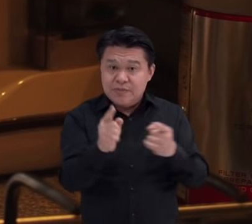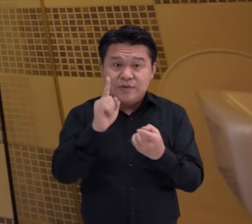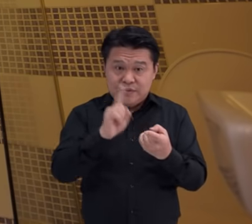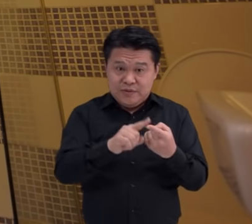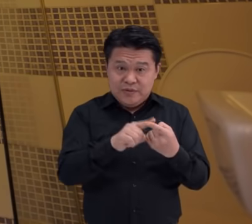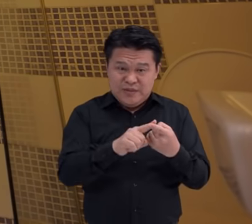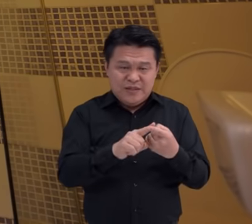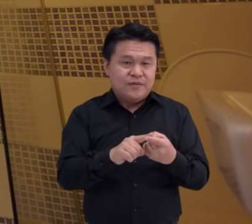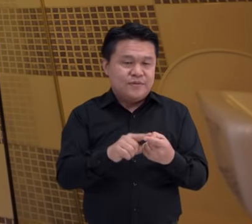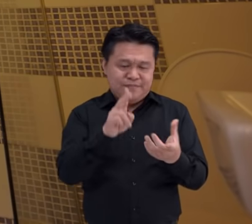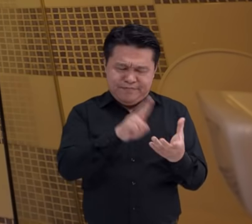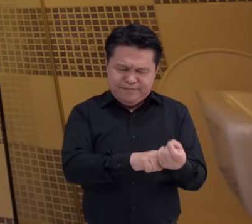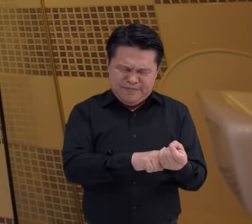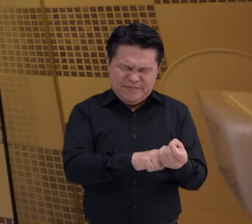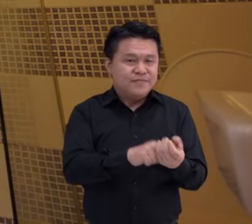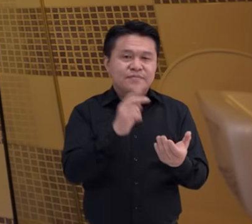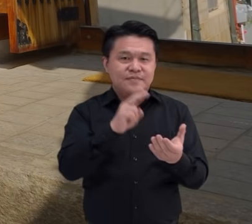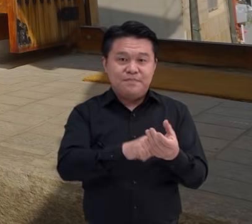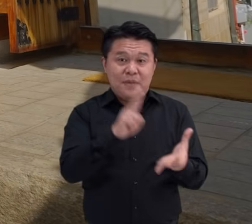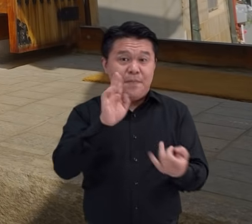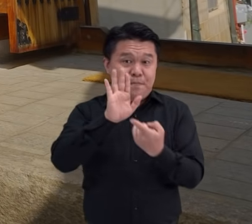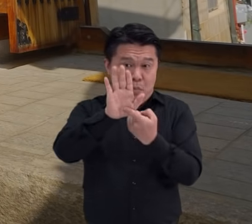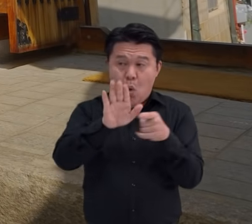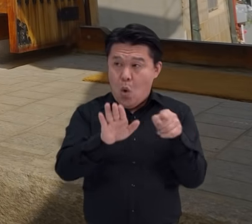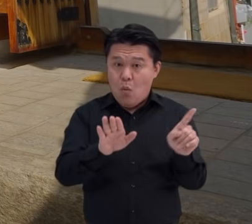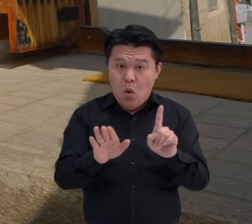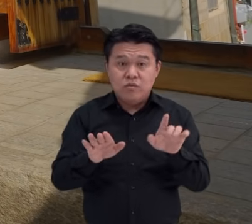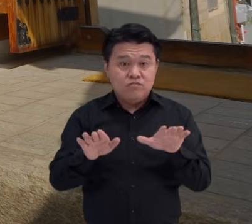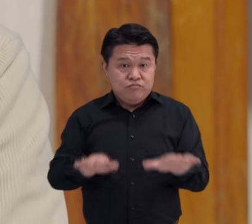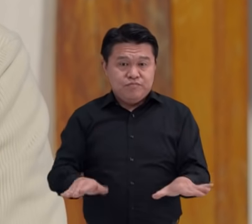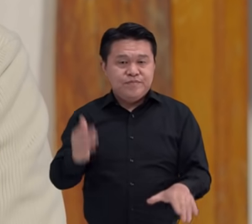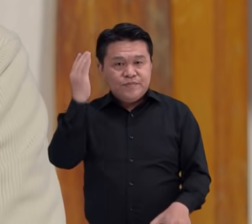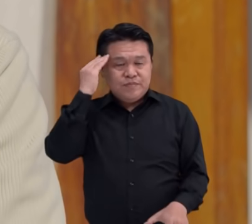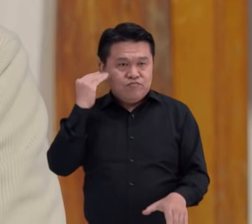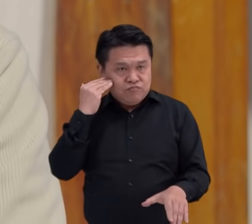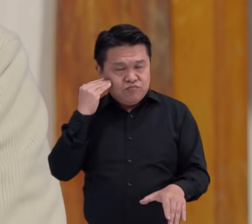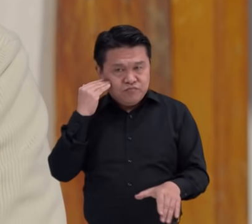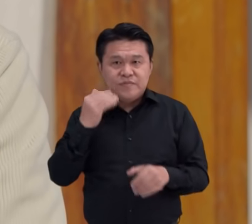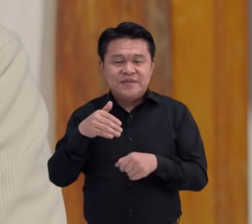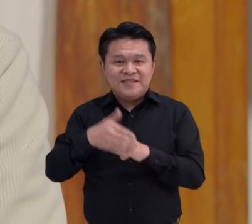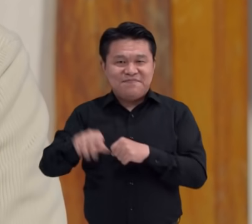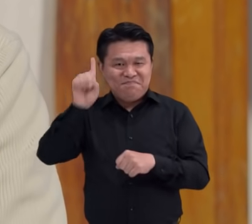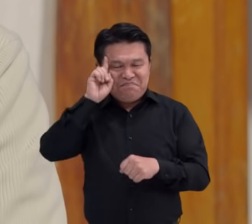been created from the relationships with other countries, instead of hiding them, can also be deemed as something native.